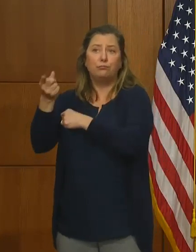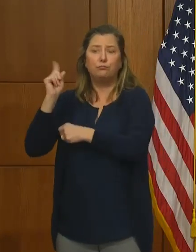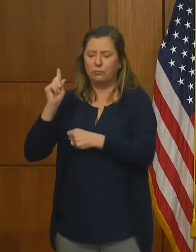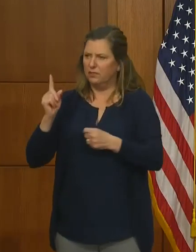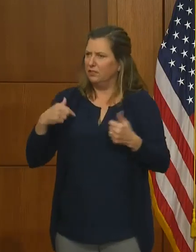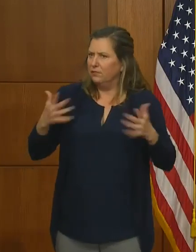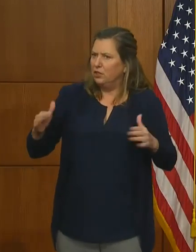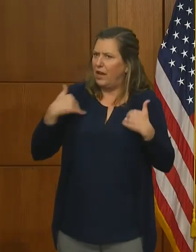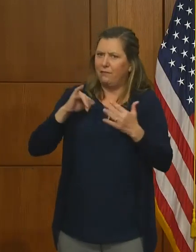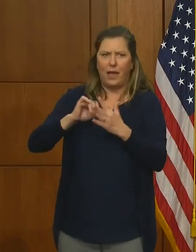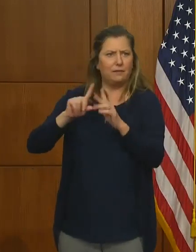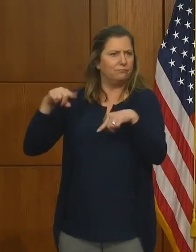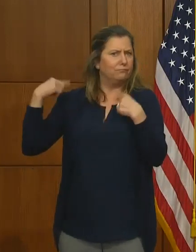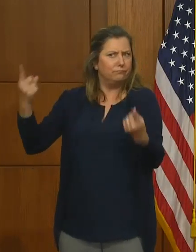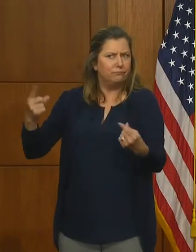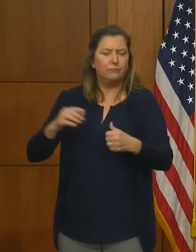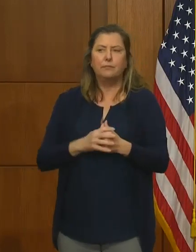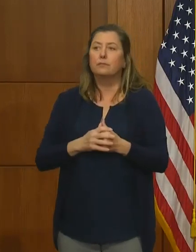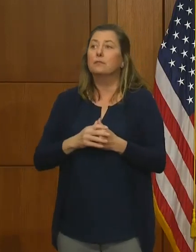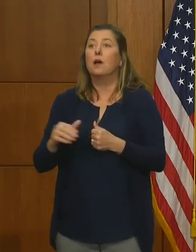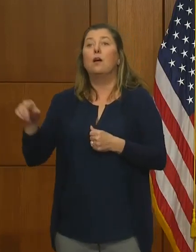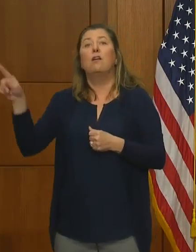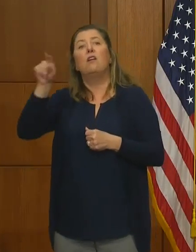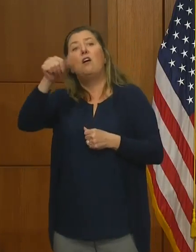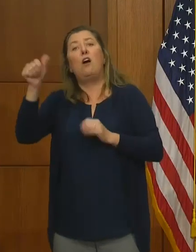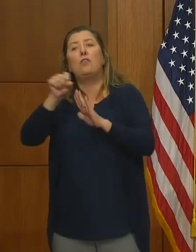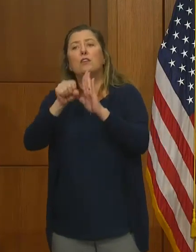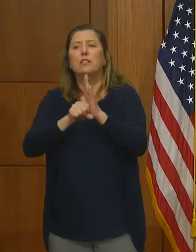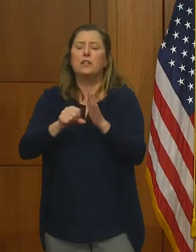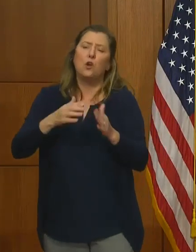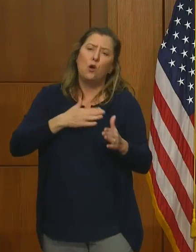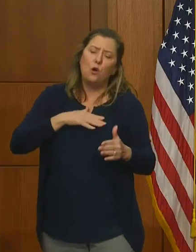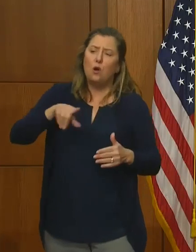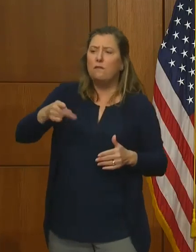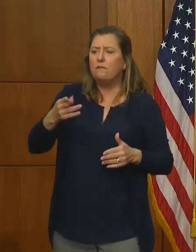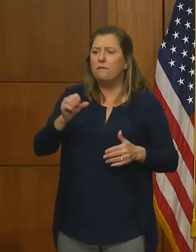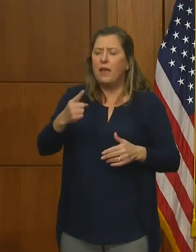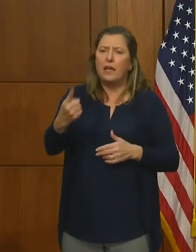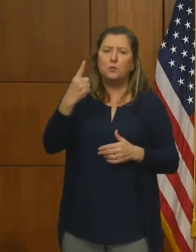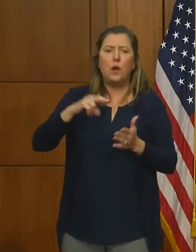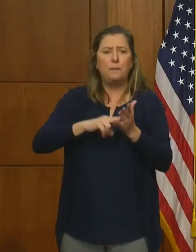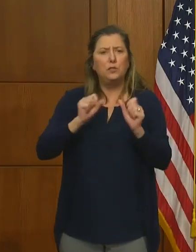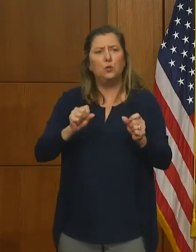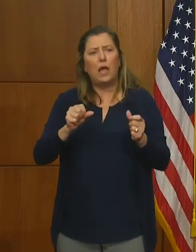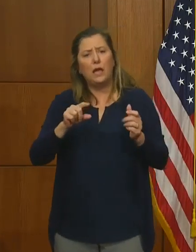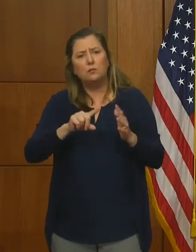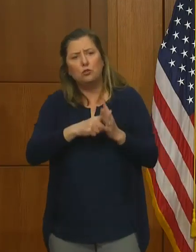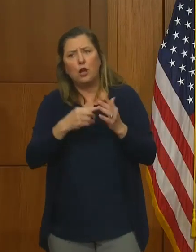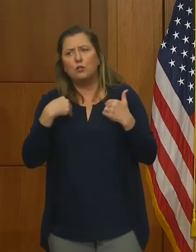TO EXERCISE WE'VE HAD THAT FROM THE START. AND ONE OTHER STATES